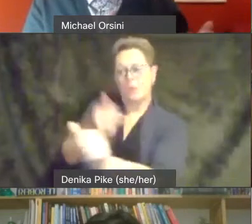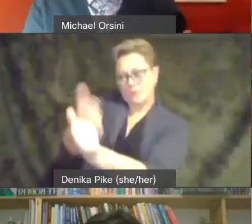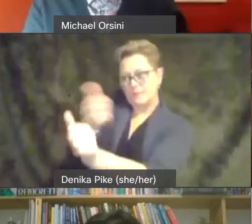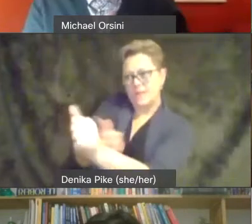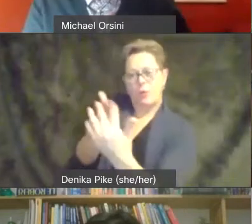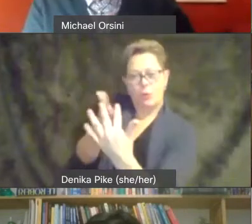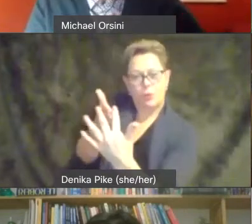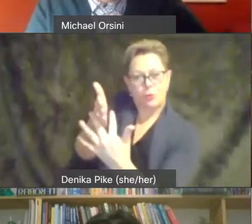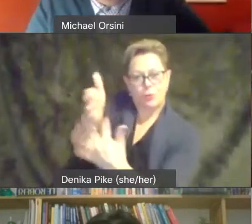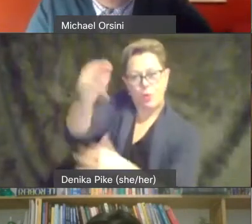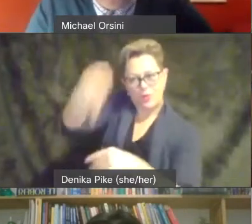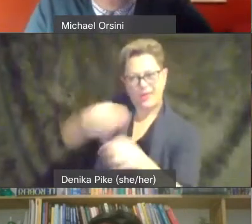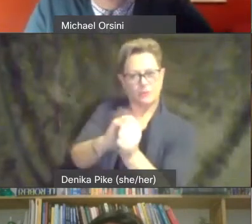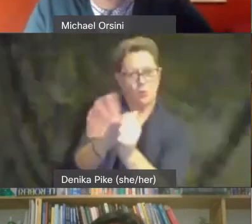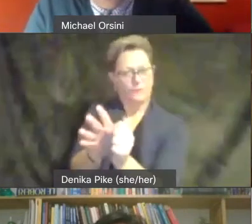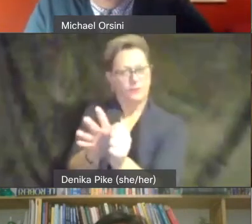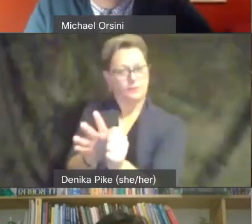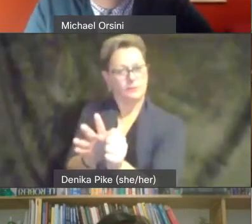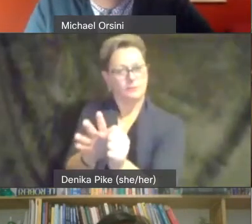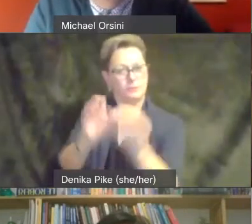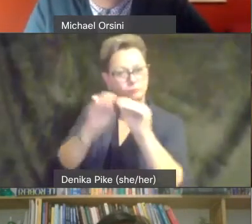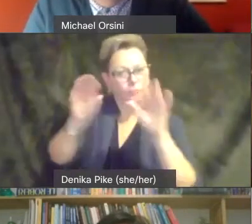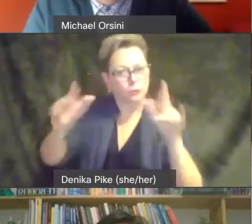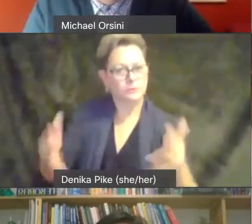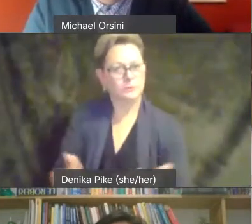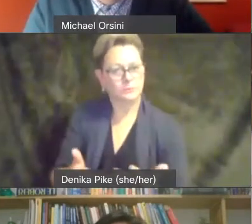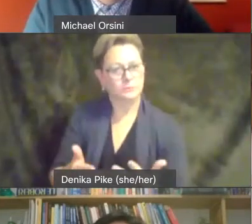And developing those critical capacities is actually what we need to do.